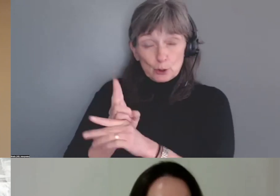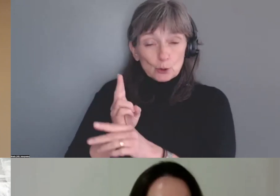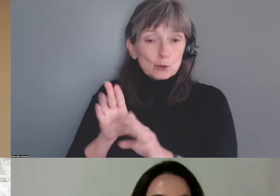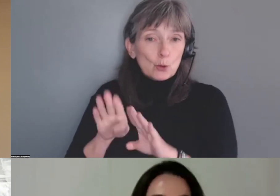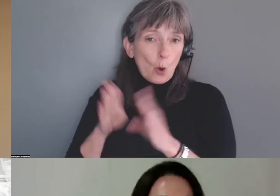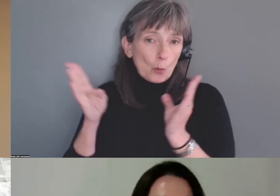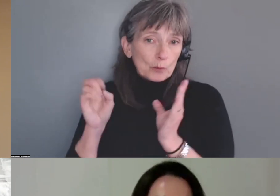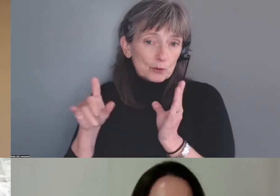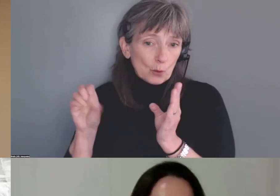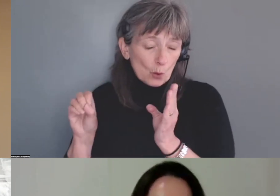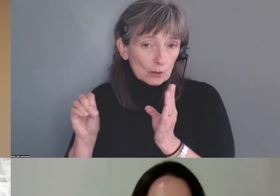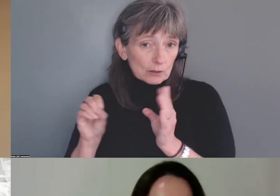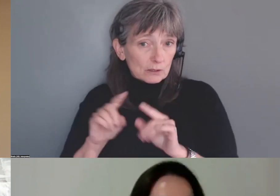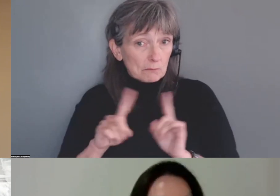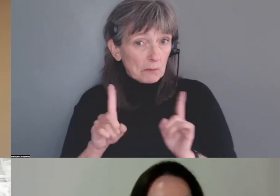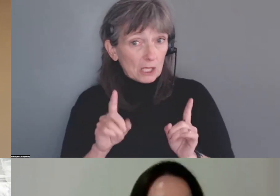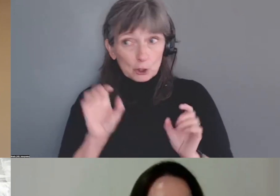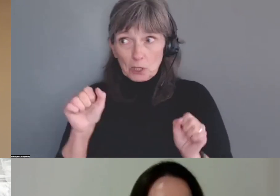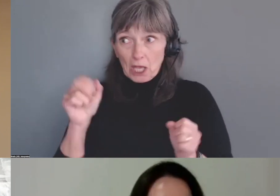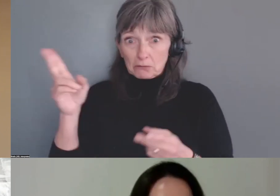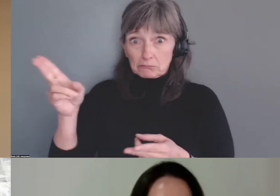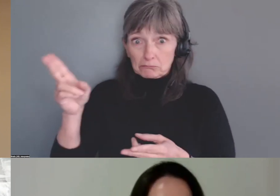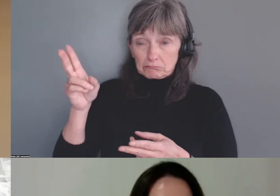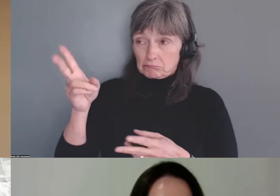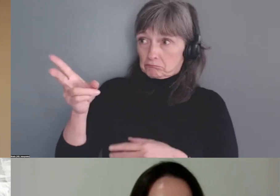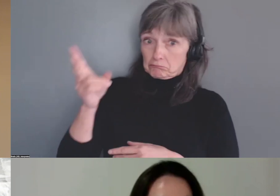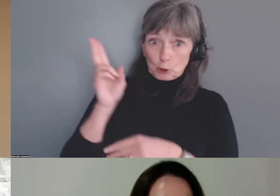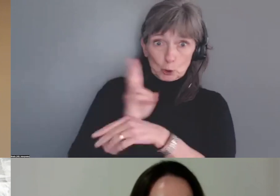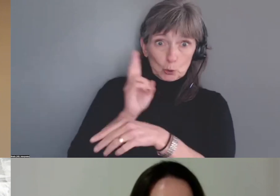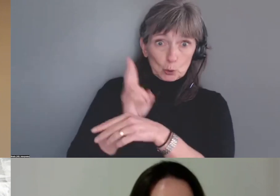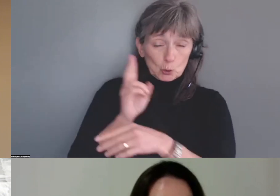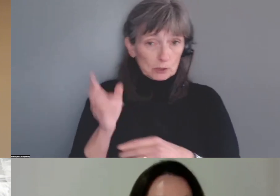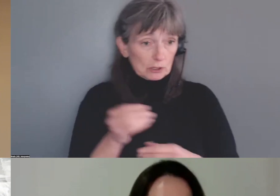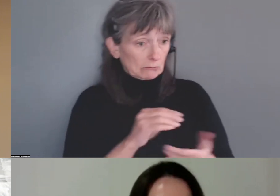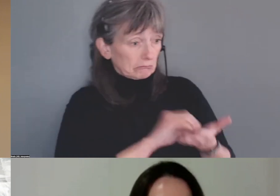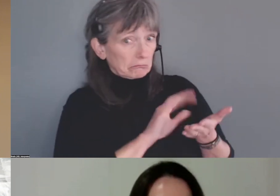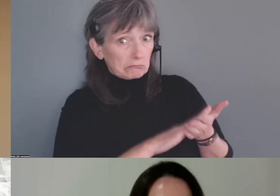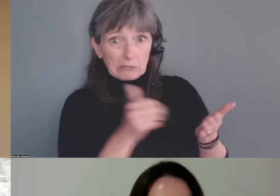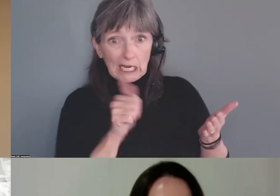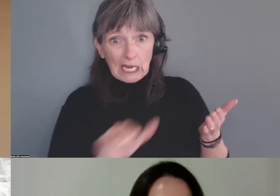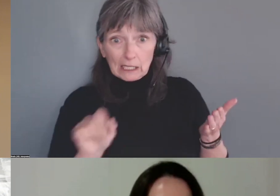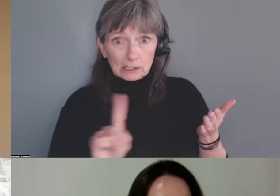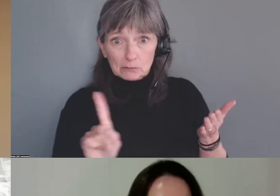any way however the author likes. Madeleine: Perfect. Somewhat related